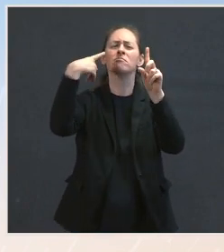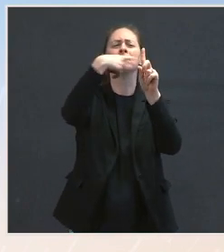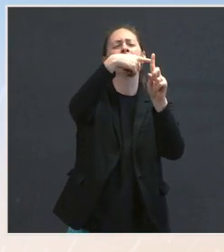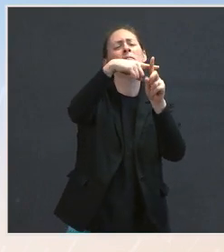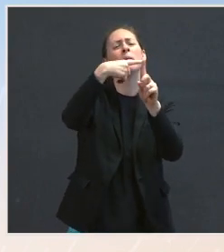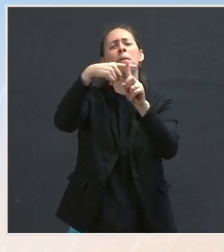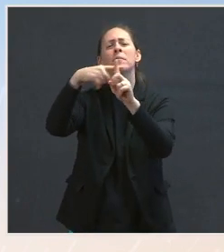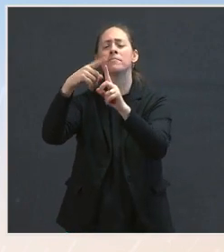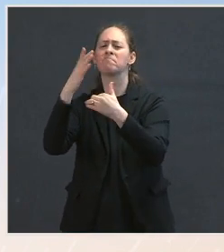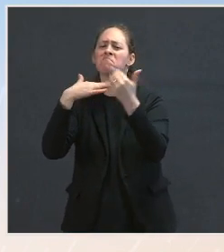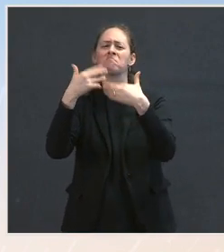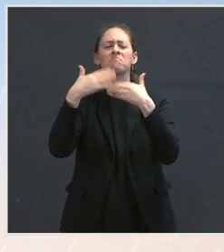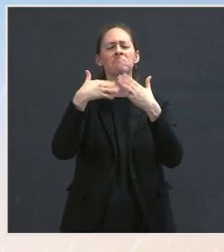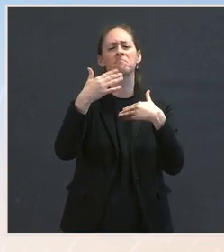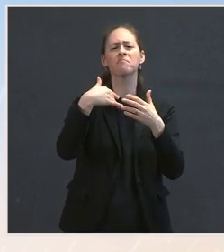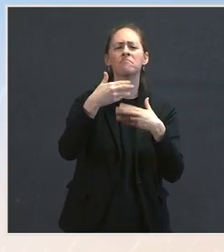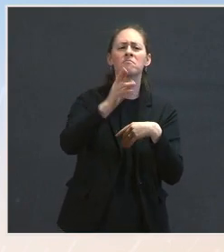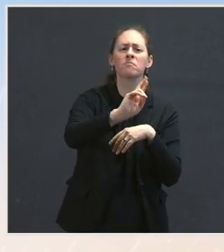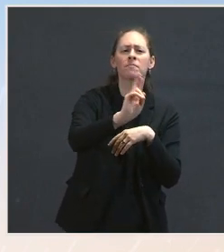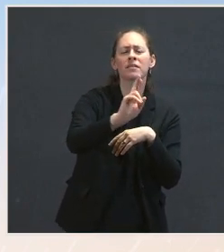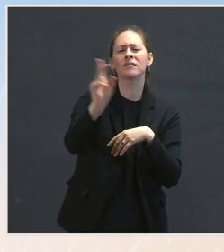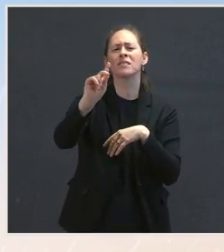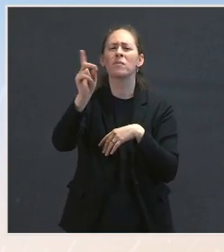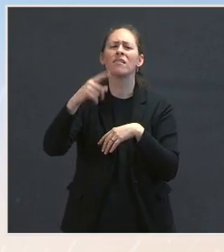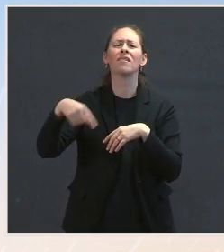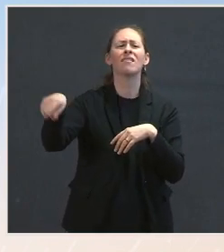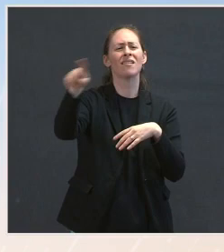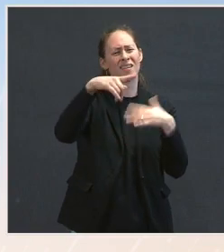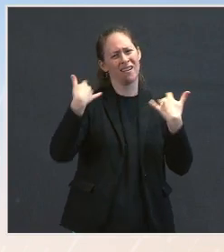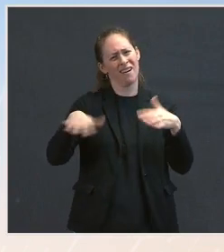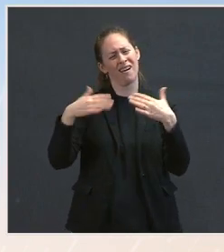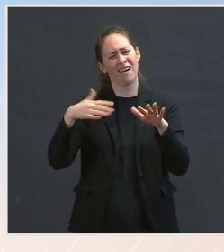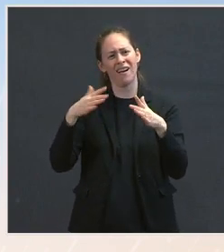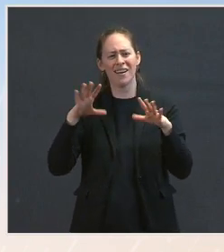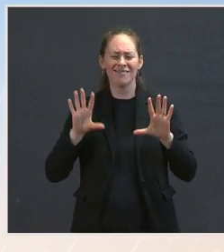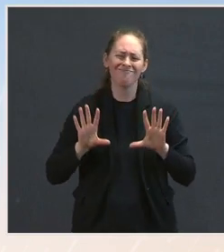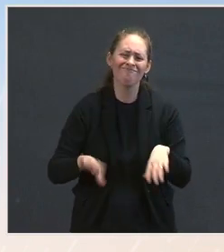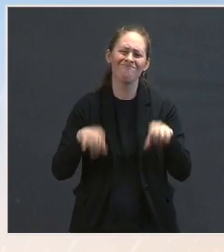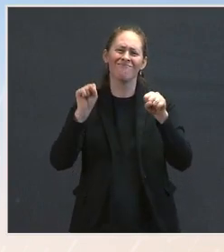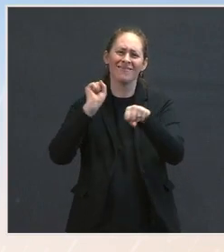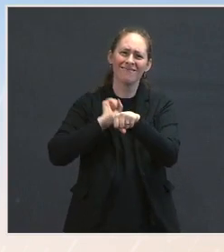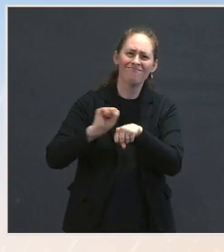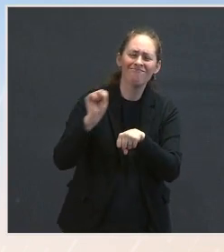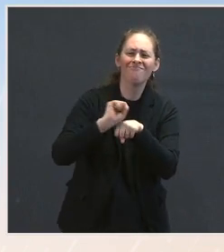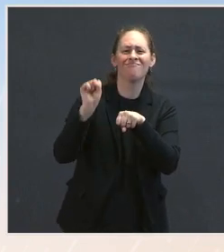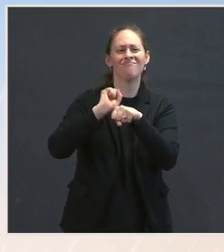when there was a vacuum of leadership at the federal level, when they were getting no information, when they were getting no help